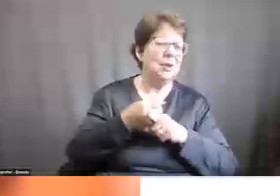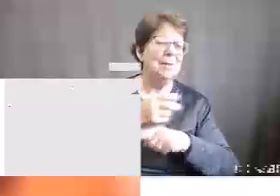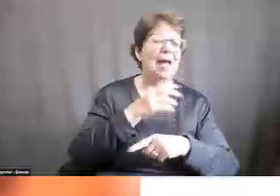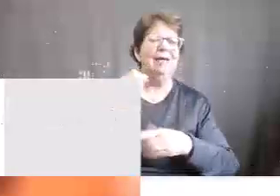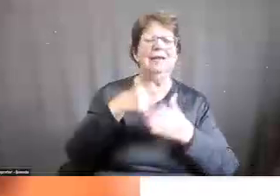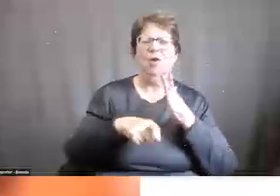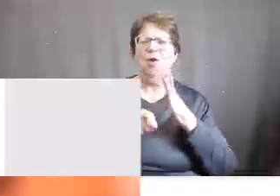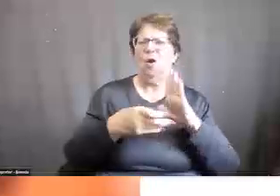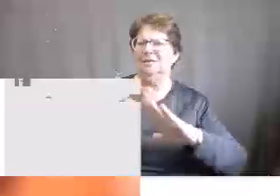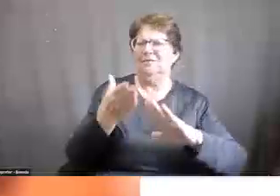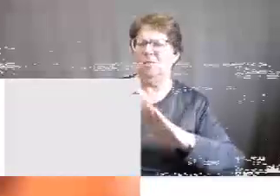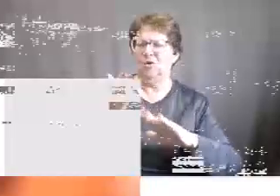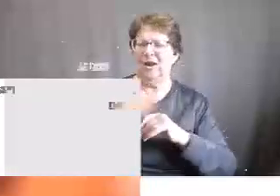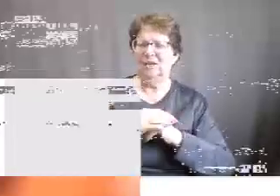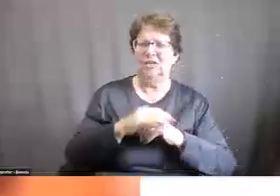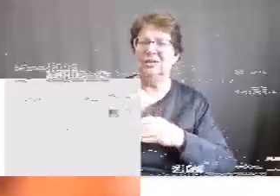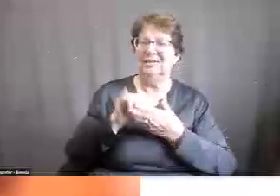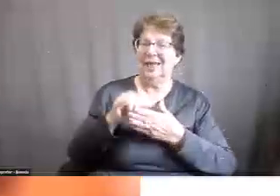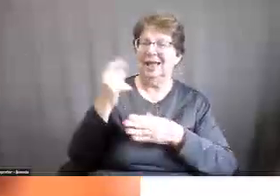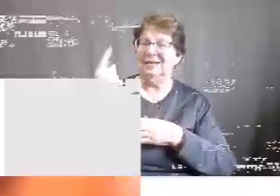Boardroom: Is that something that's a known…